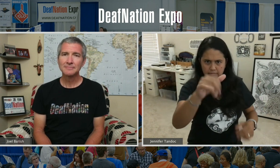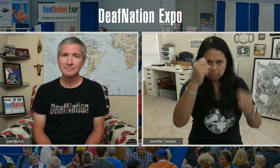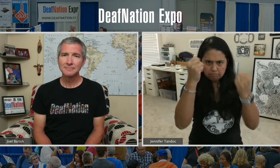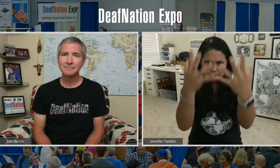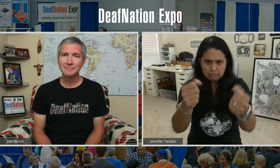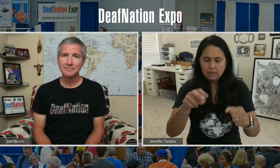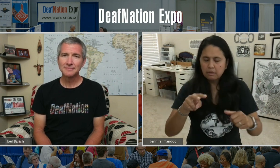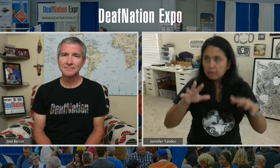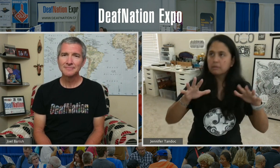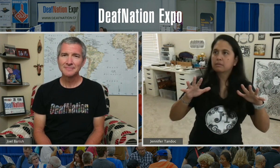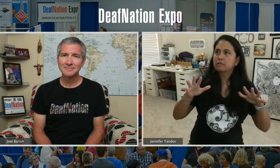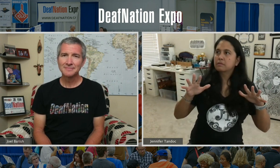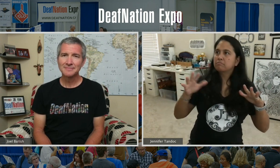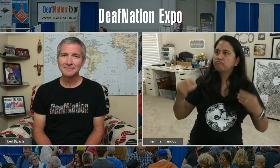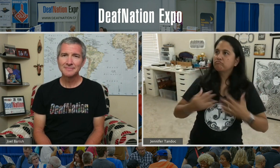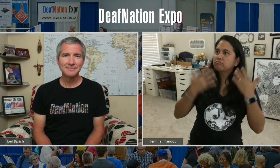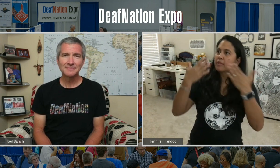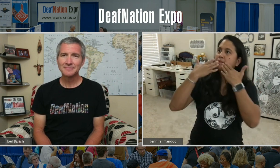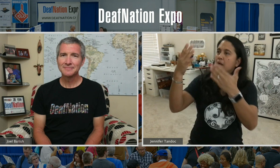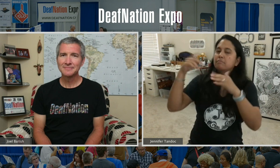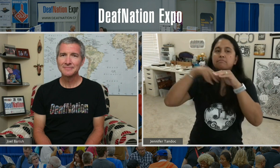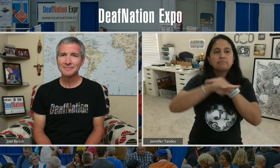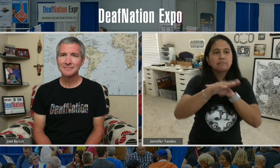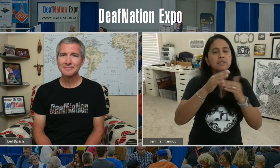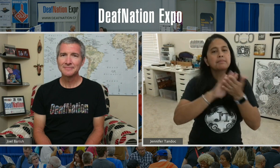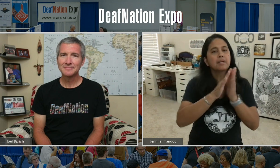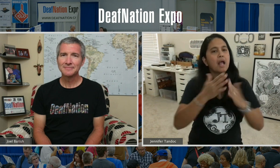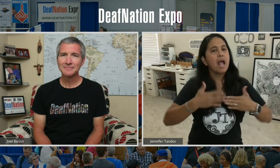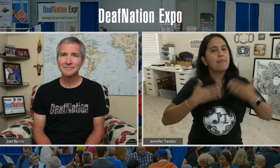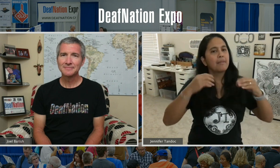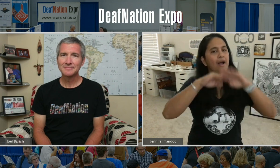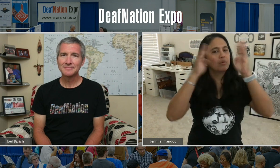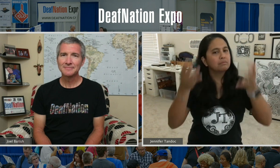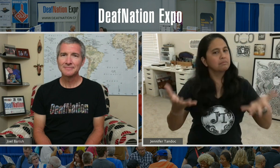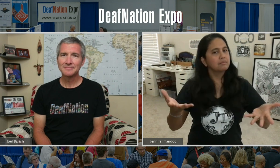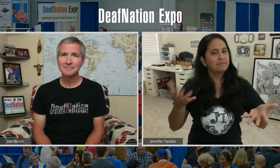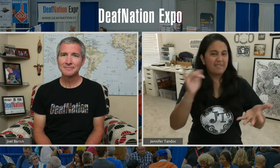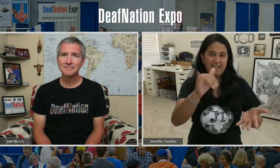a message and help you become happy in your house.